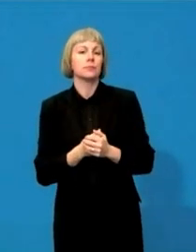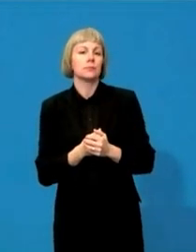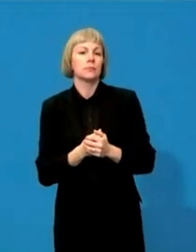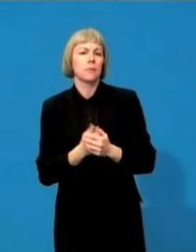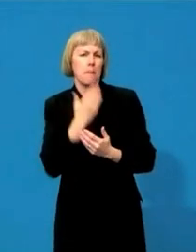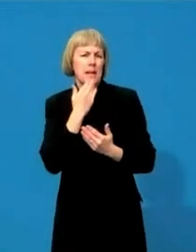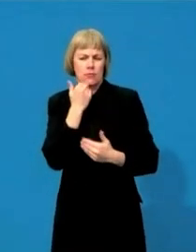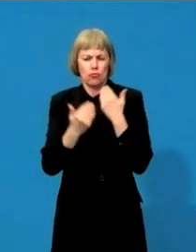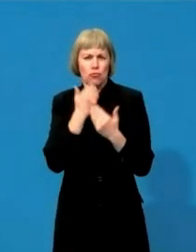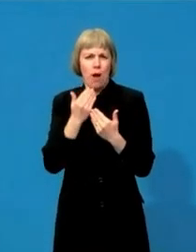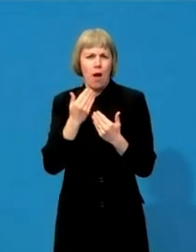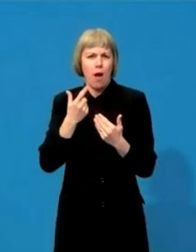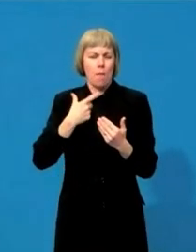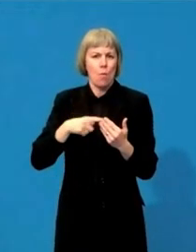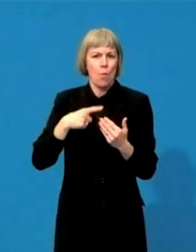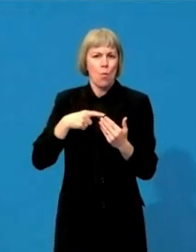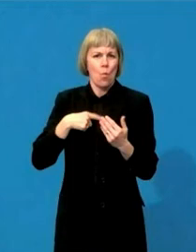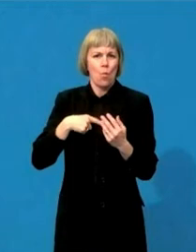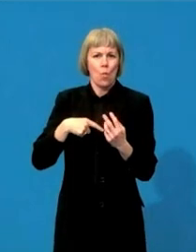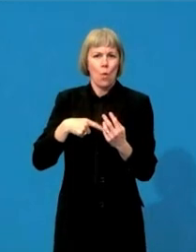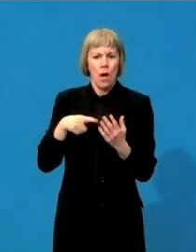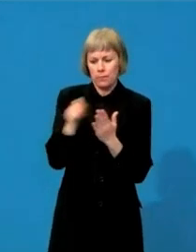Marninwarntikura was approached to prepare that report for the valley.